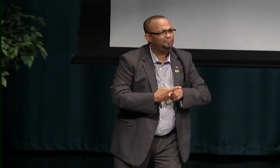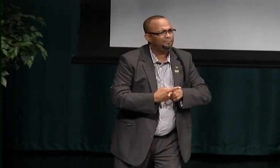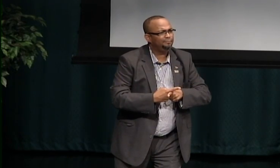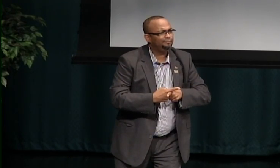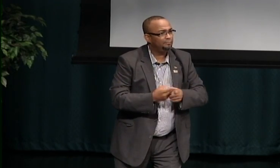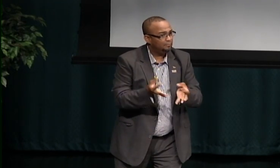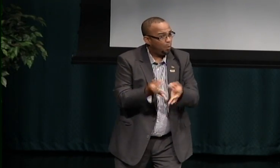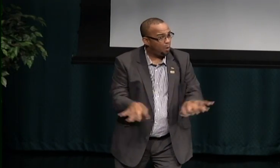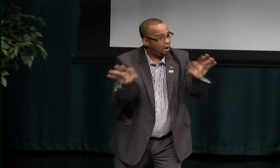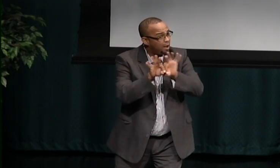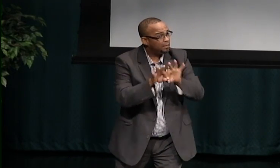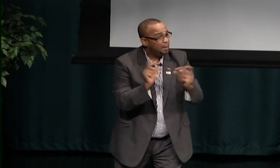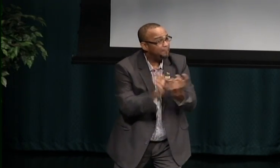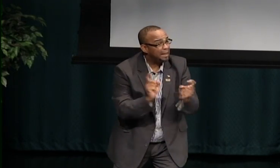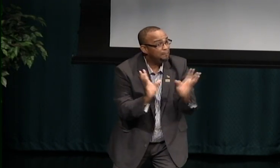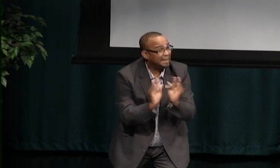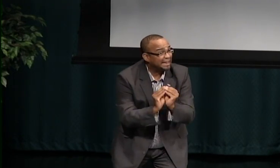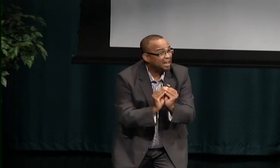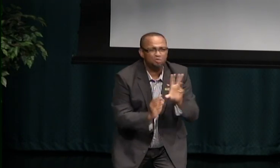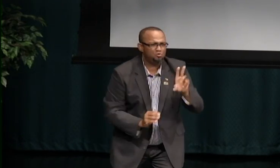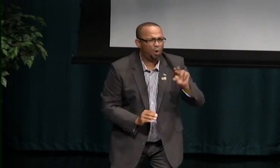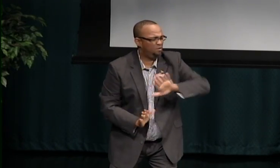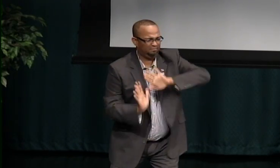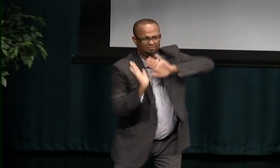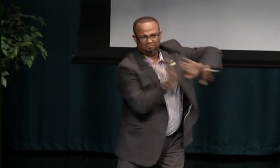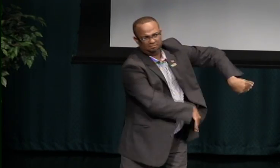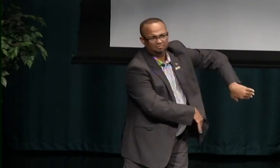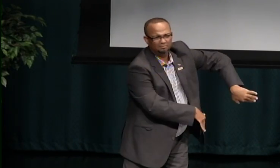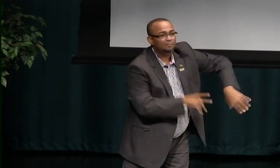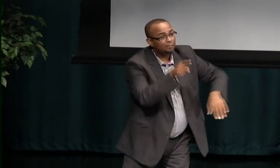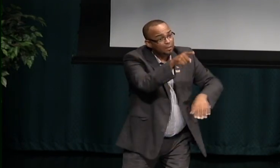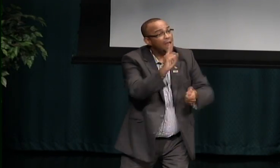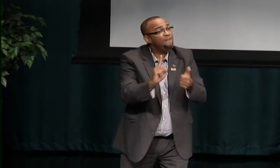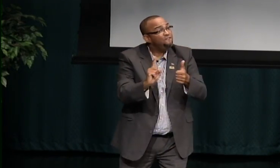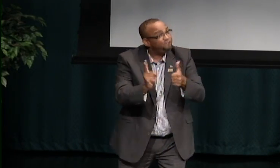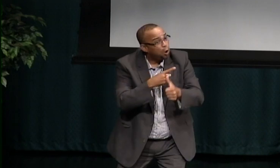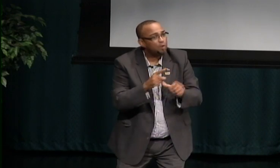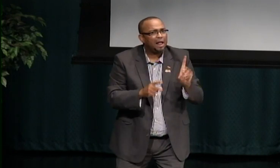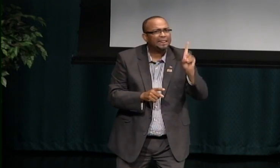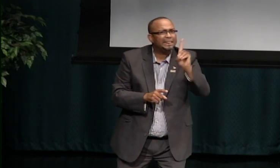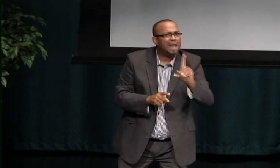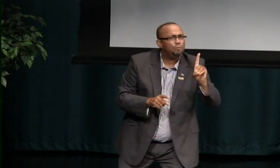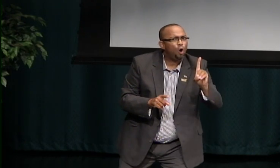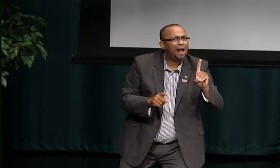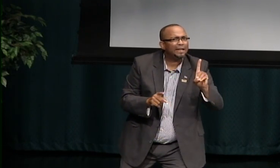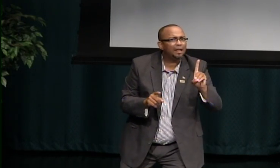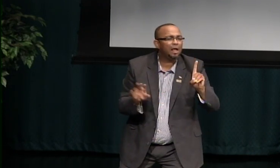The reason is there might be philosophical conflicts. We're not sure it's worth working all that out.